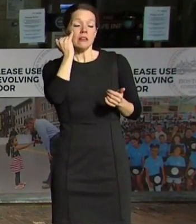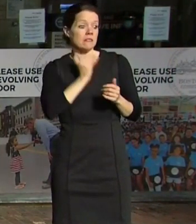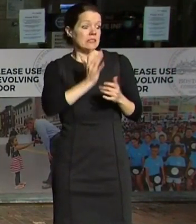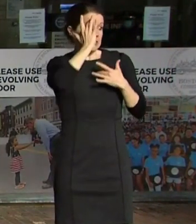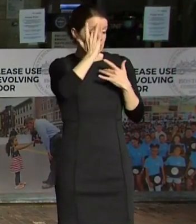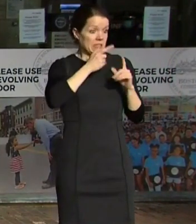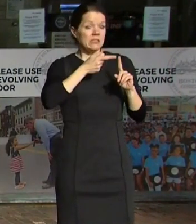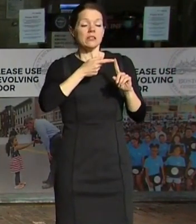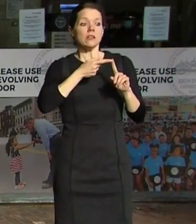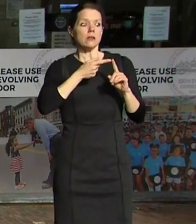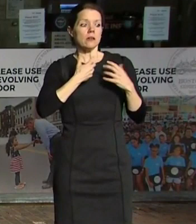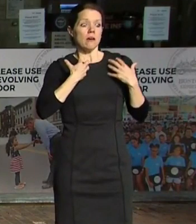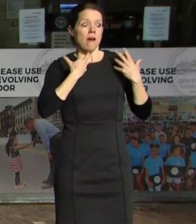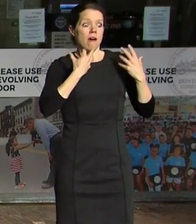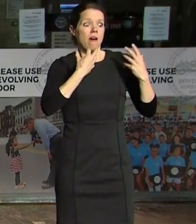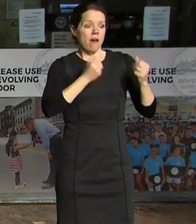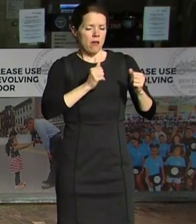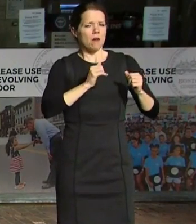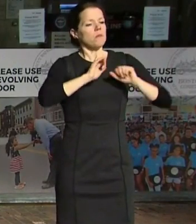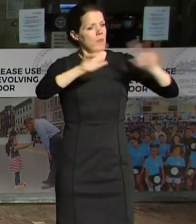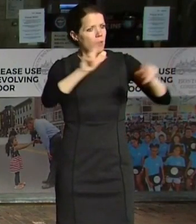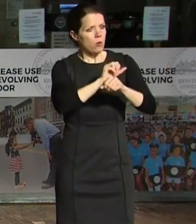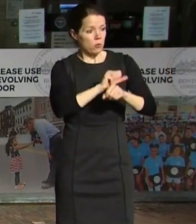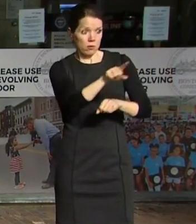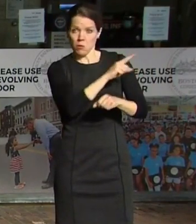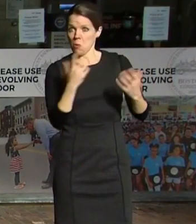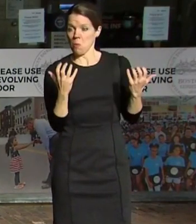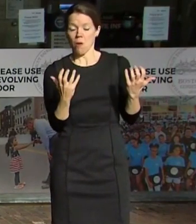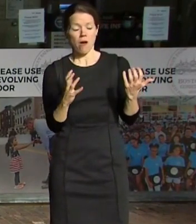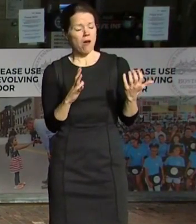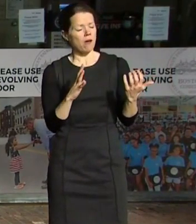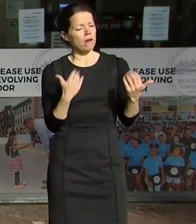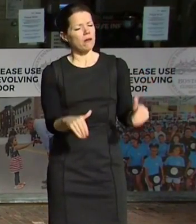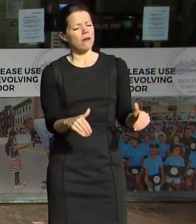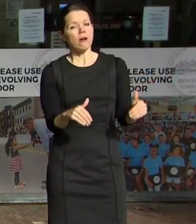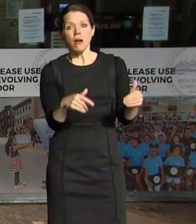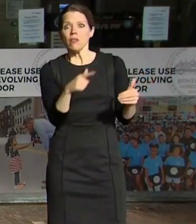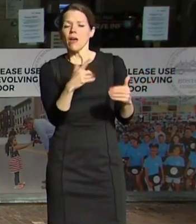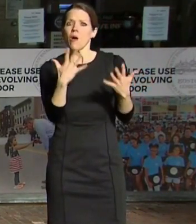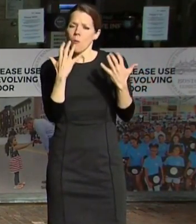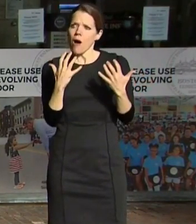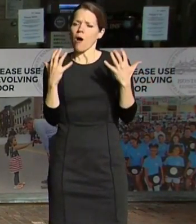SO AGAIN, WITH YOUR LOVE AND AFFECTION AND PRAYERS, OFFICERS HAVE BEEN ABLE TO RETURN TO DUTY AND THEY'VE DONE SO WILLINGLY TO CONTINUE TO HELP